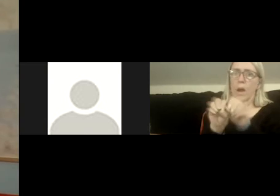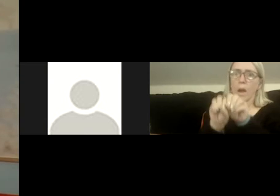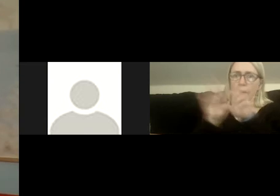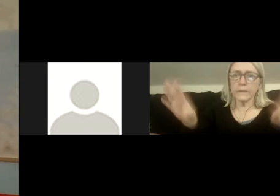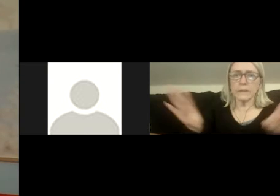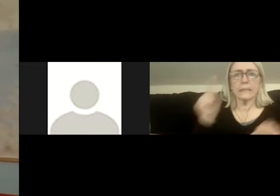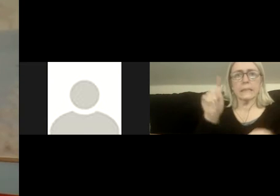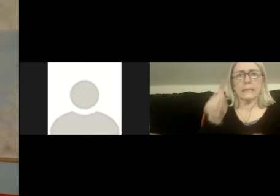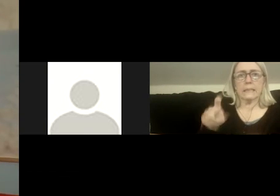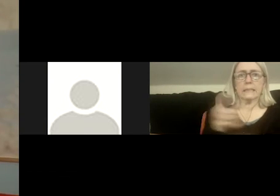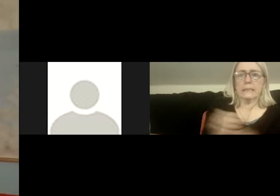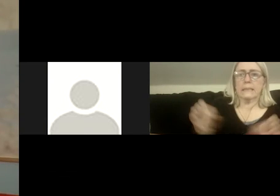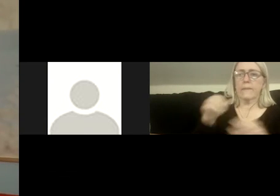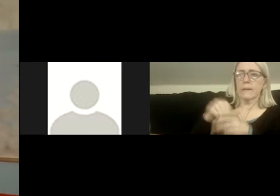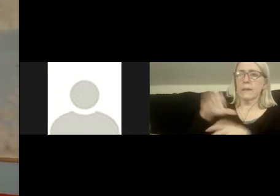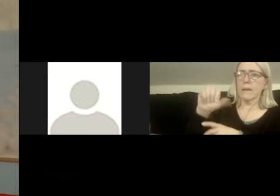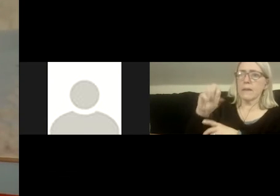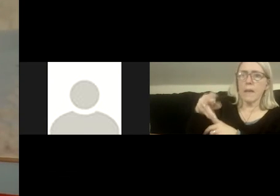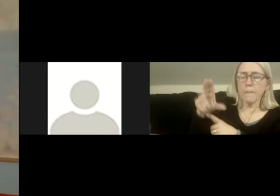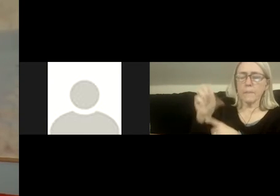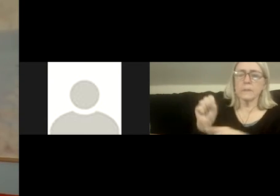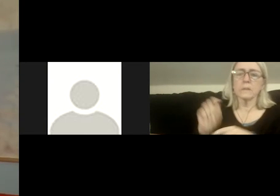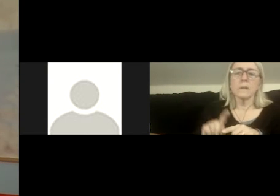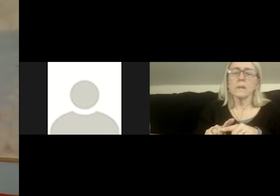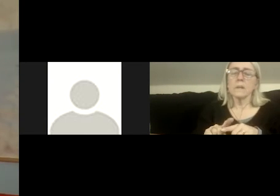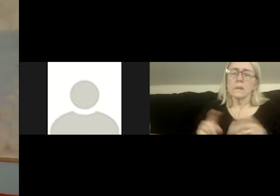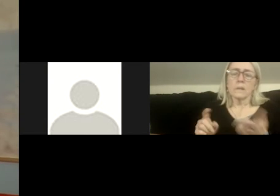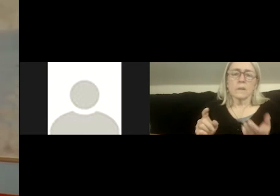and just really seeing, like I said, how quickly people,